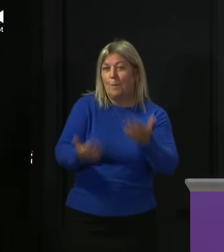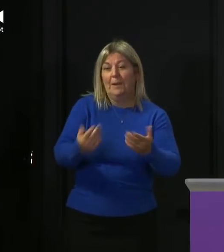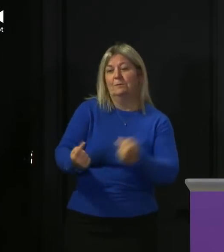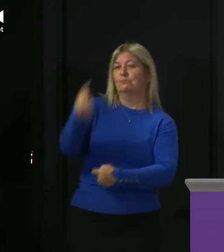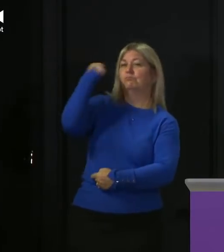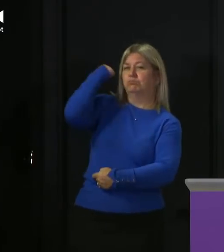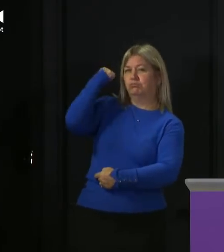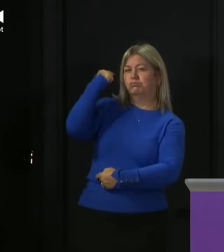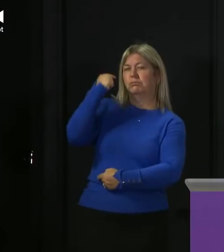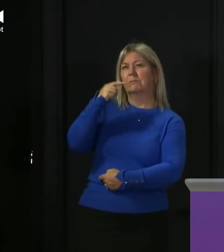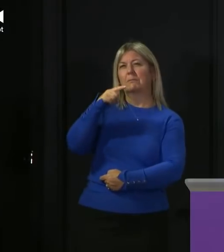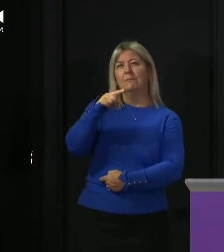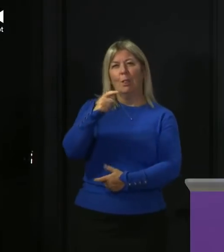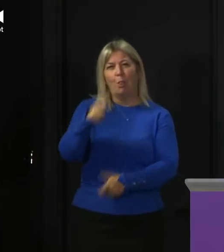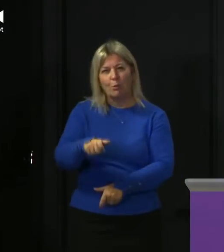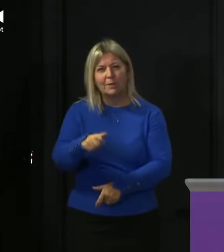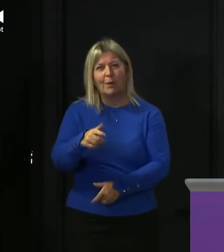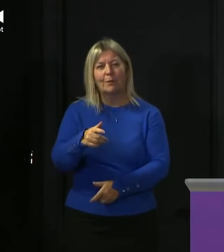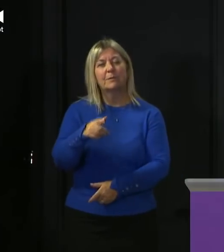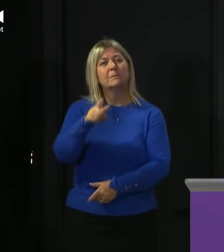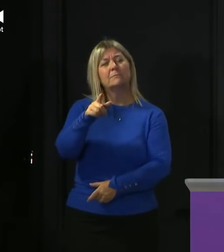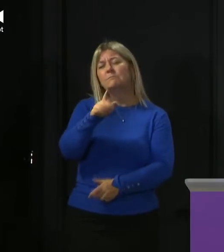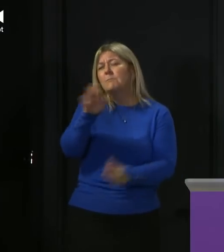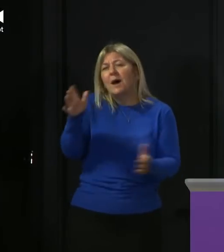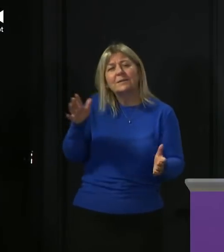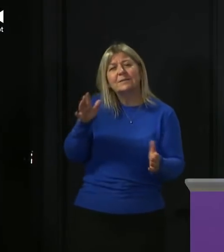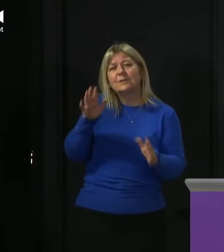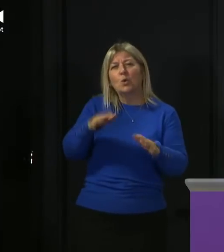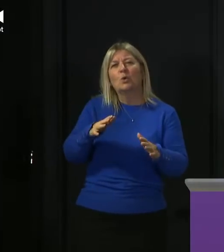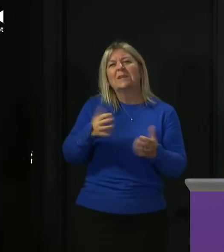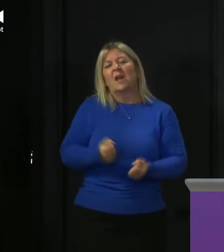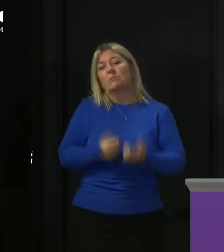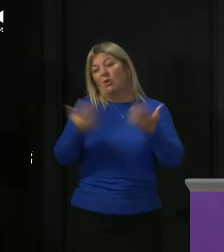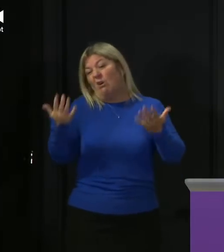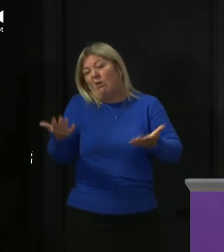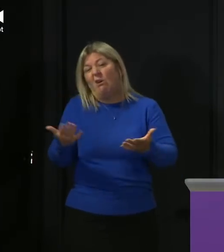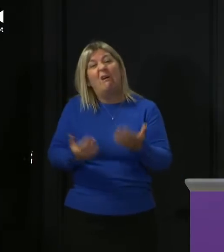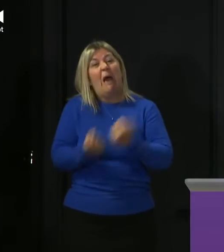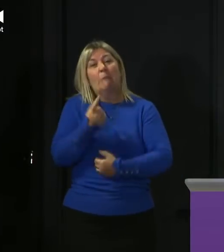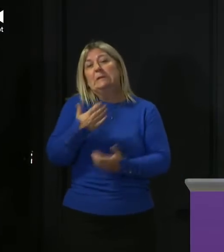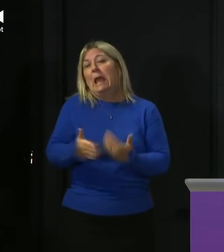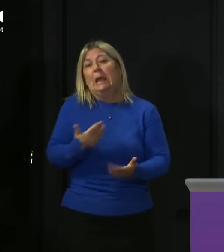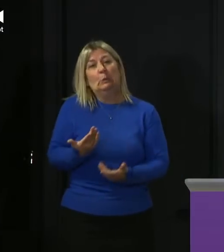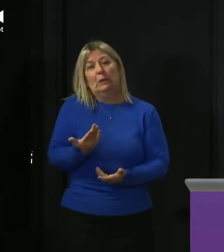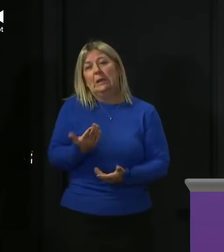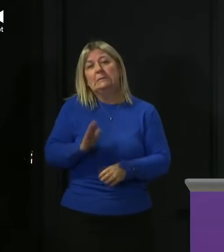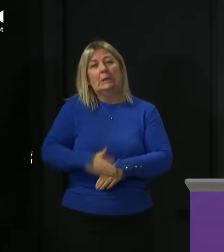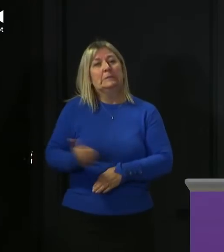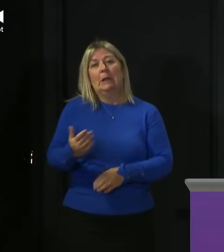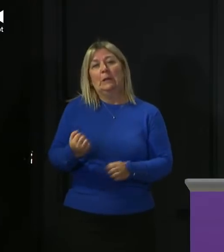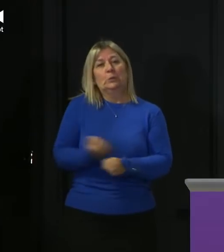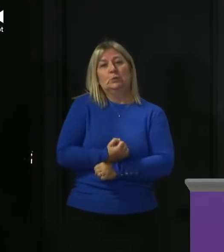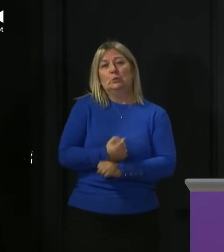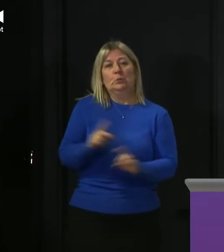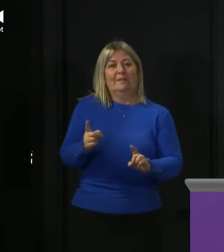inevitable, it's not inevitable. We've all got a part to play in avoiding transmission,